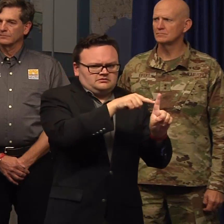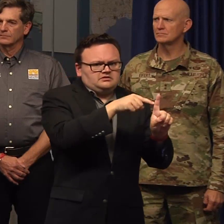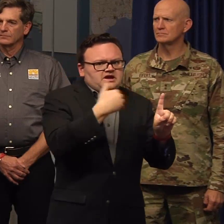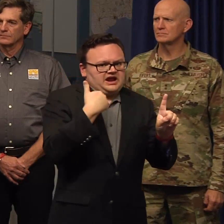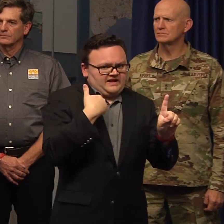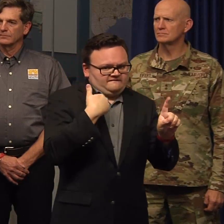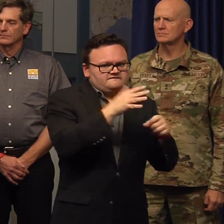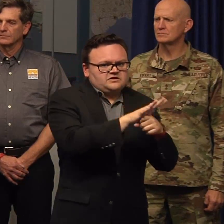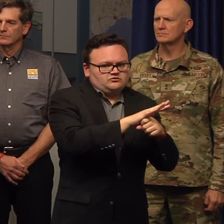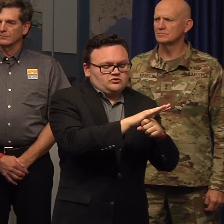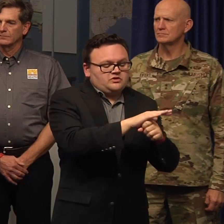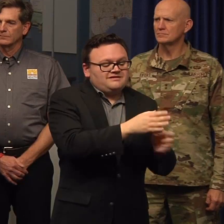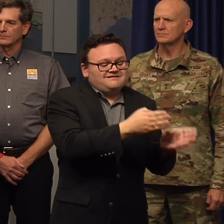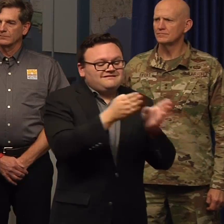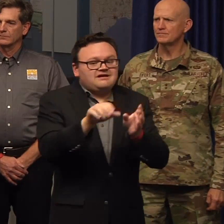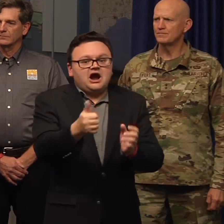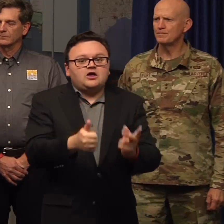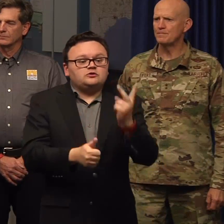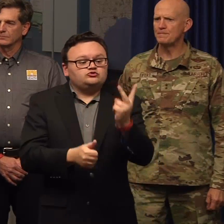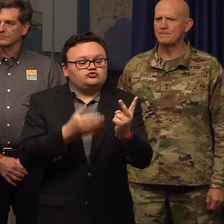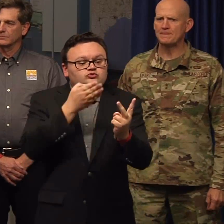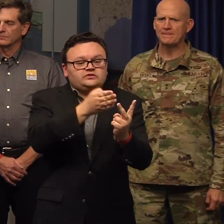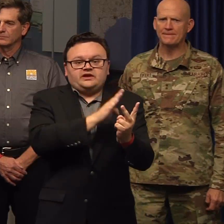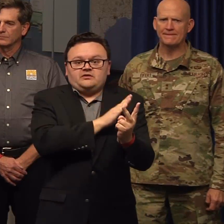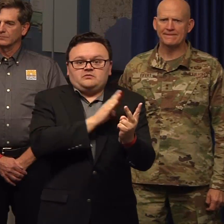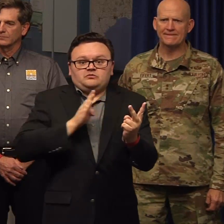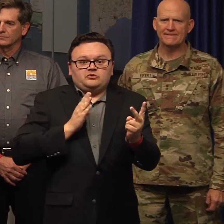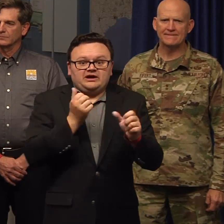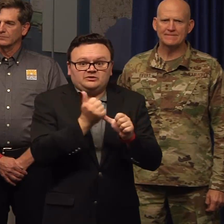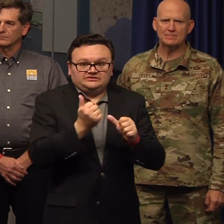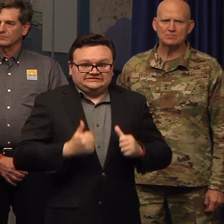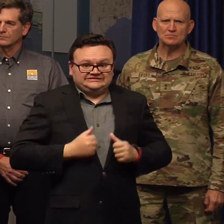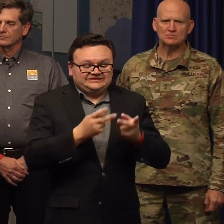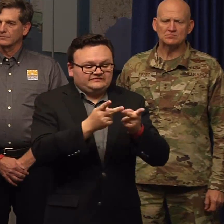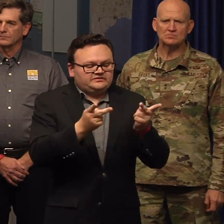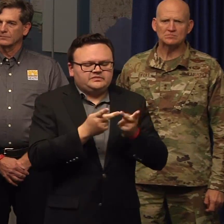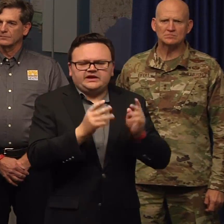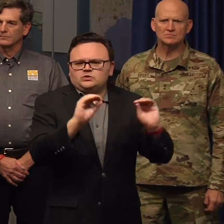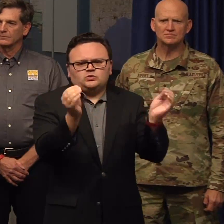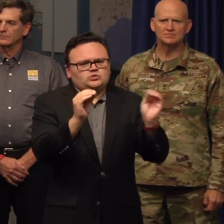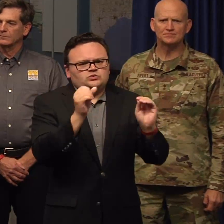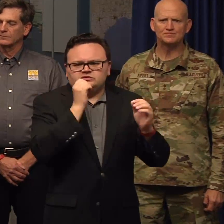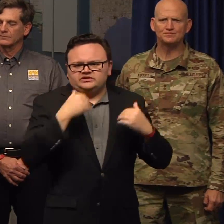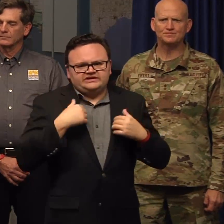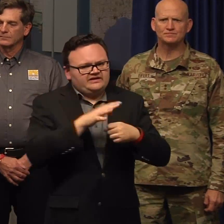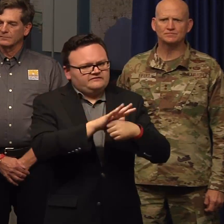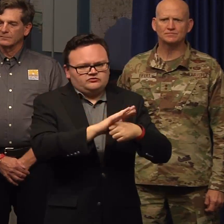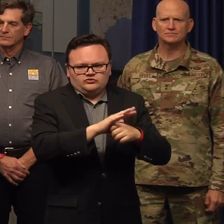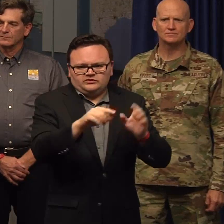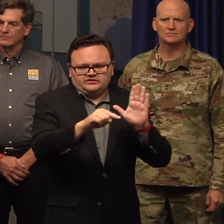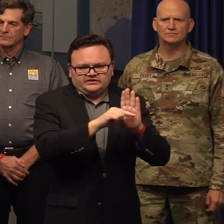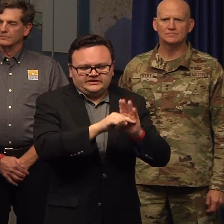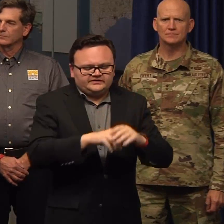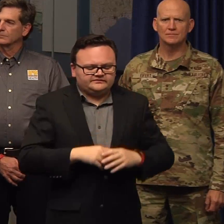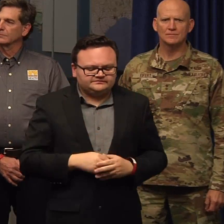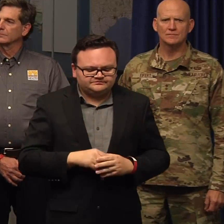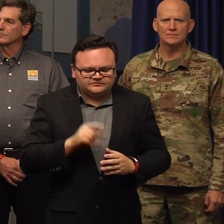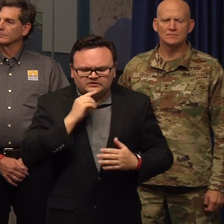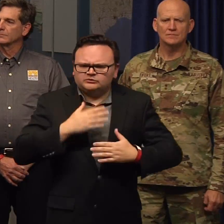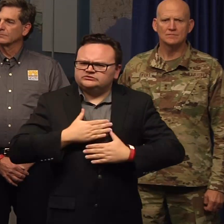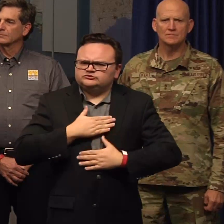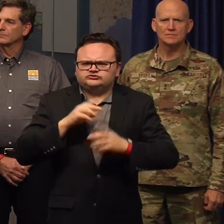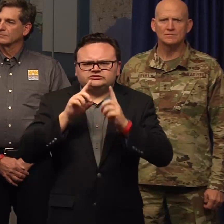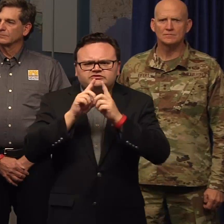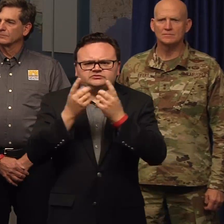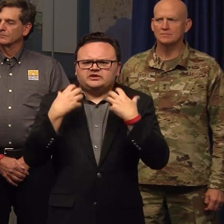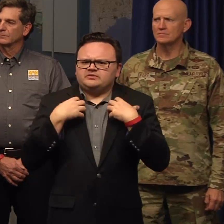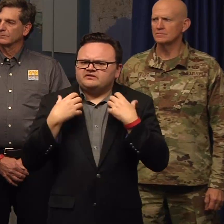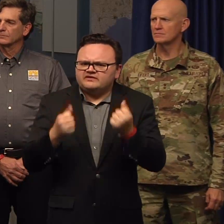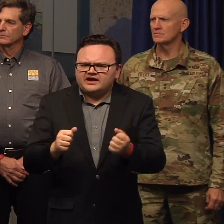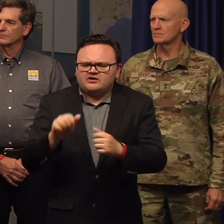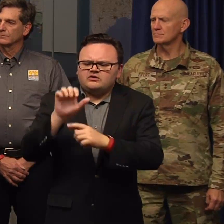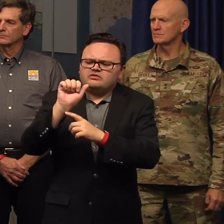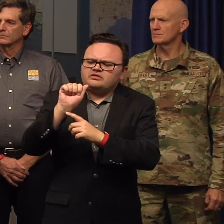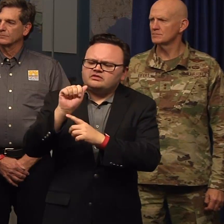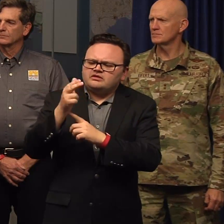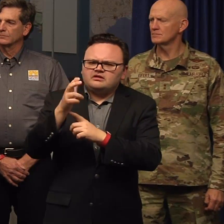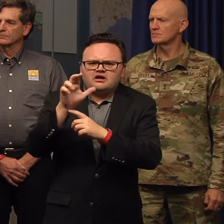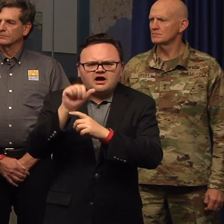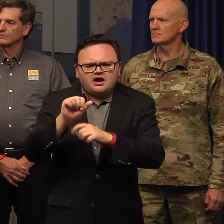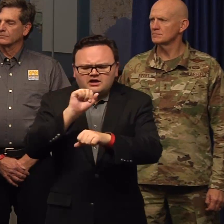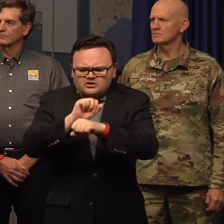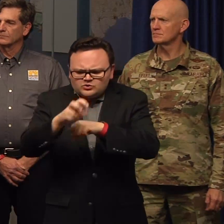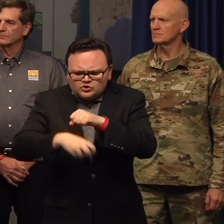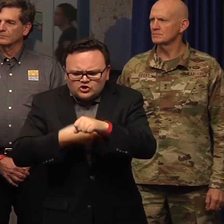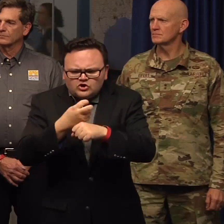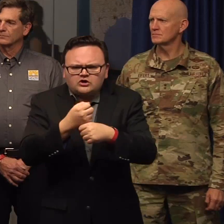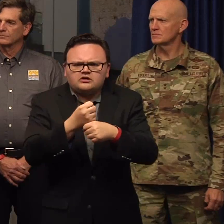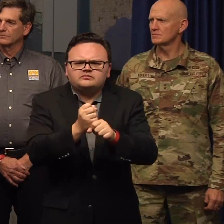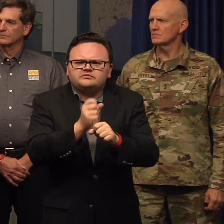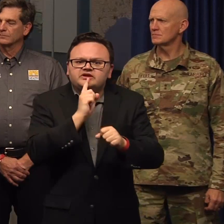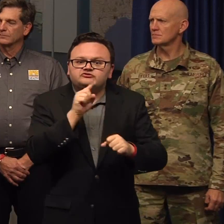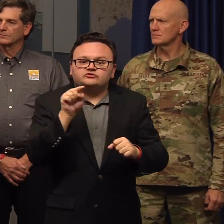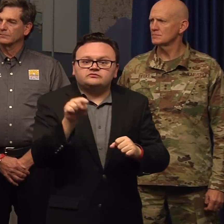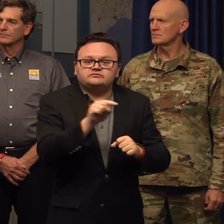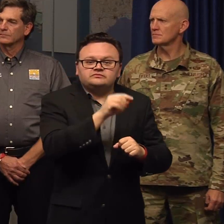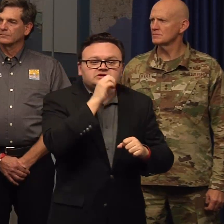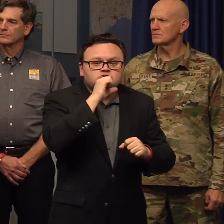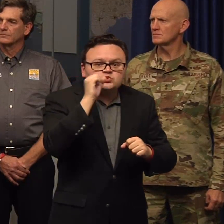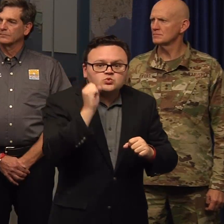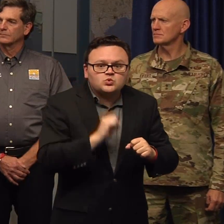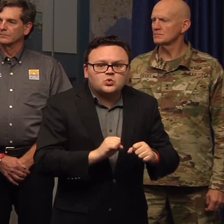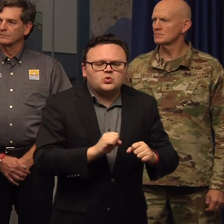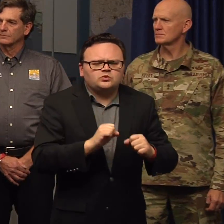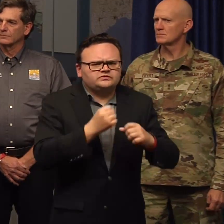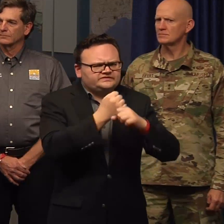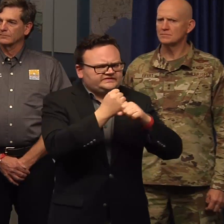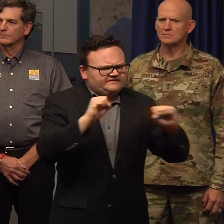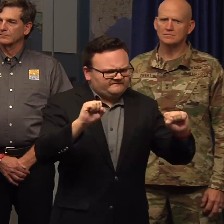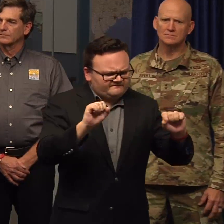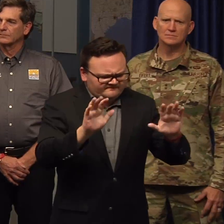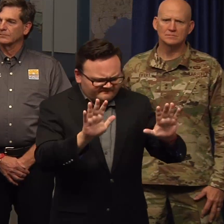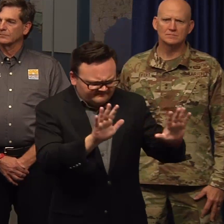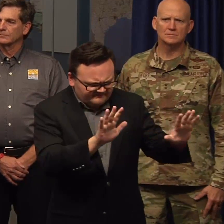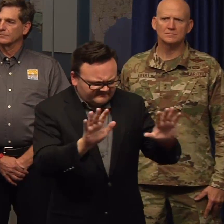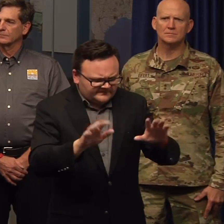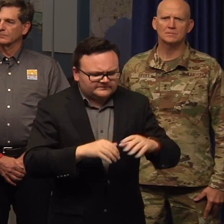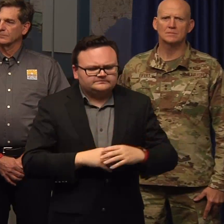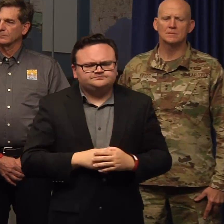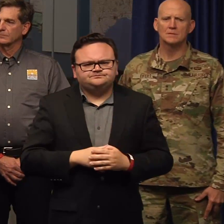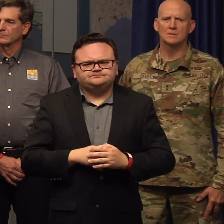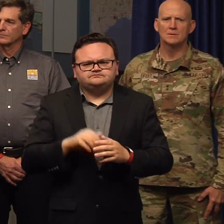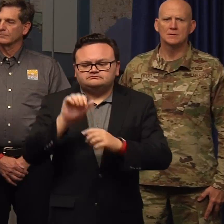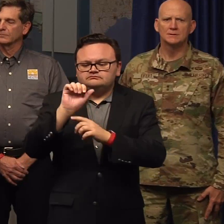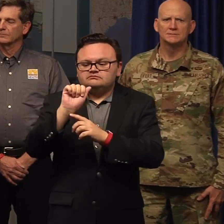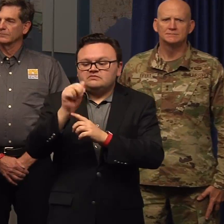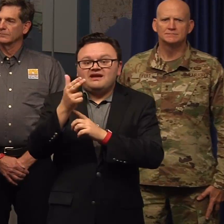THE SAME FACILITY THAT PASSED